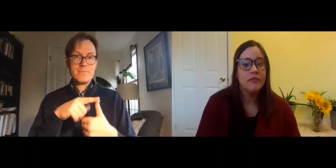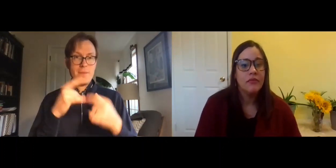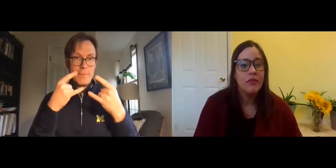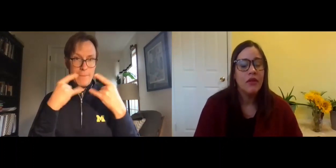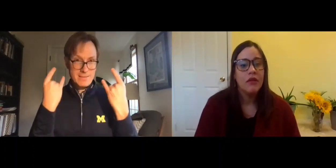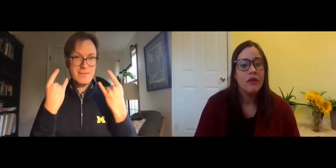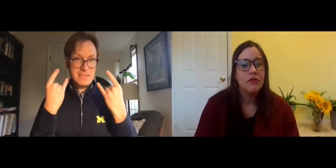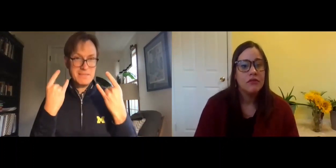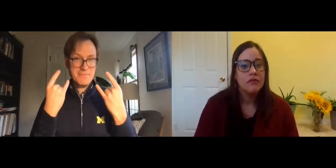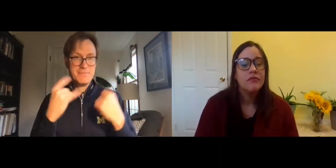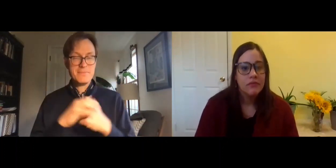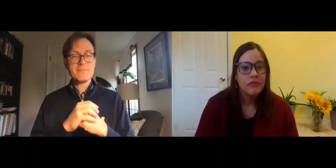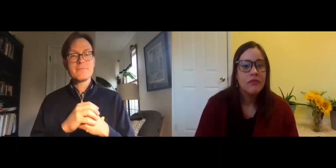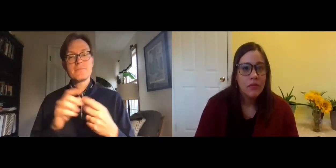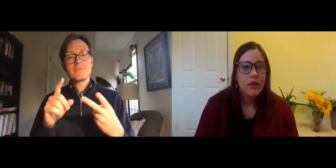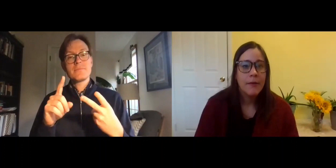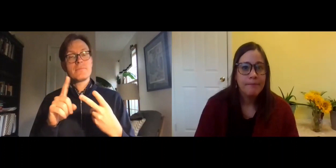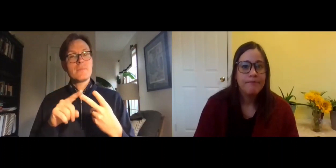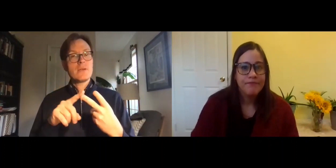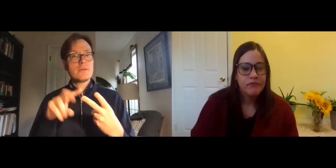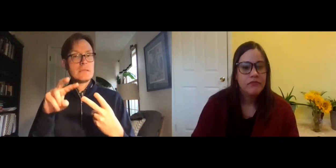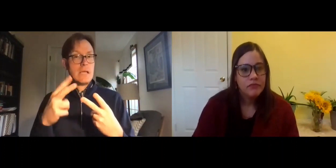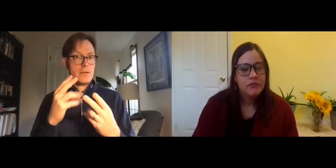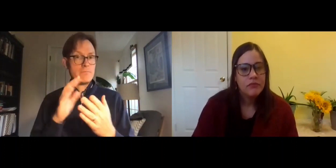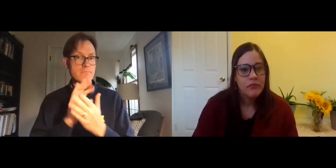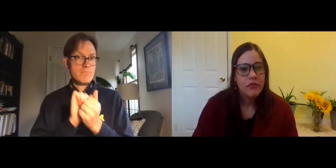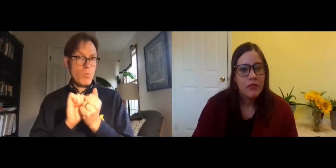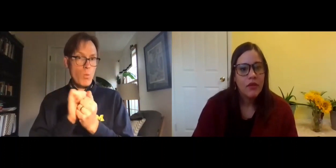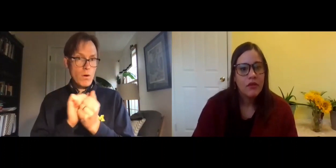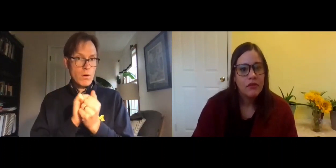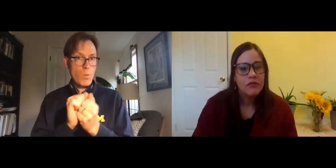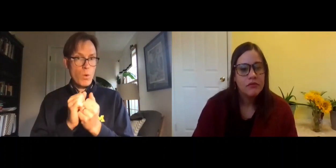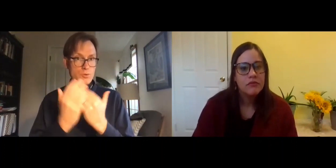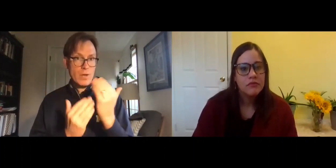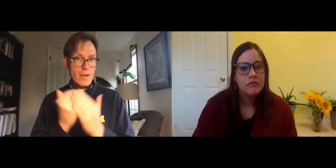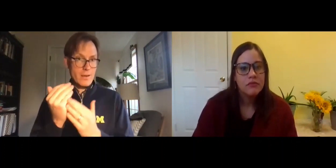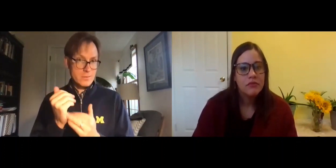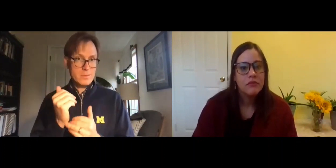Dr. McKee: Again, wear a mask.